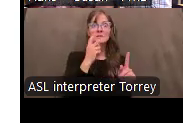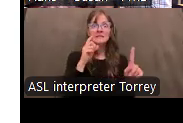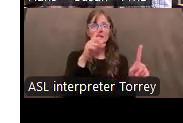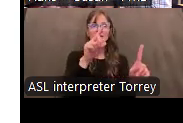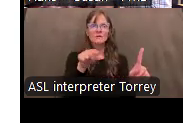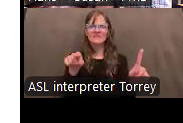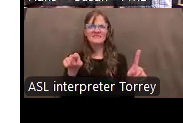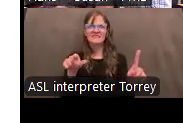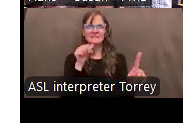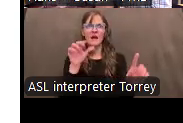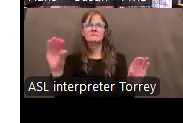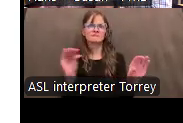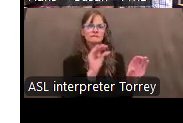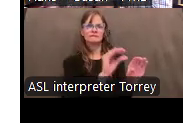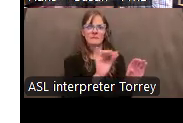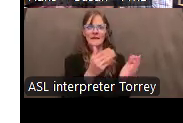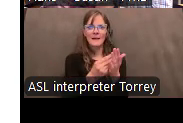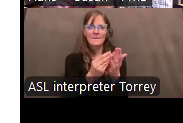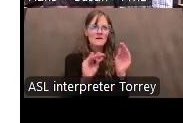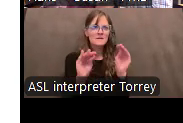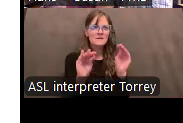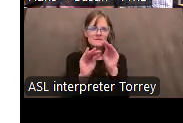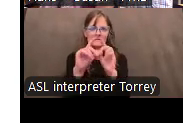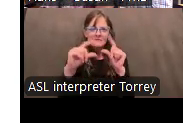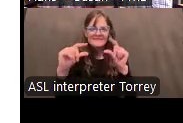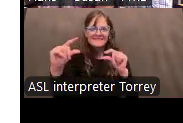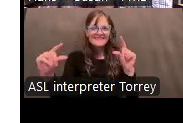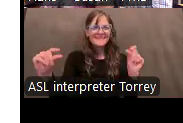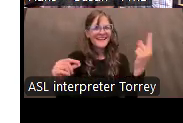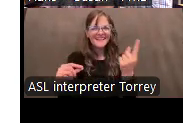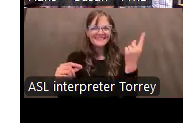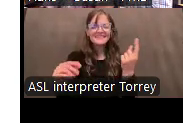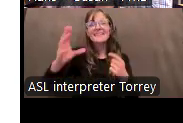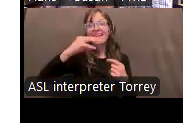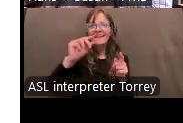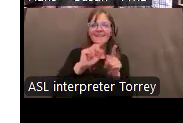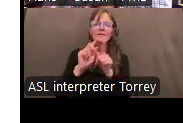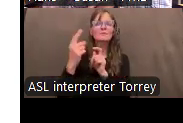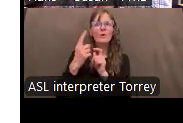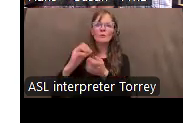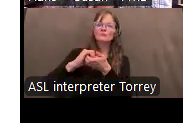And then always we're working with Kevin on the alignment of the objectives. We're going go Spanish.